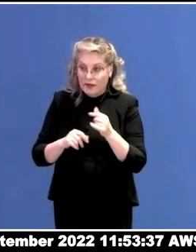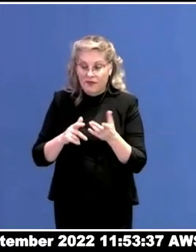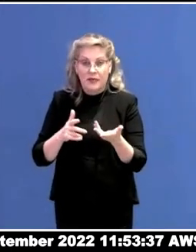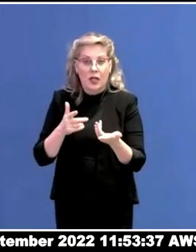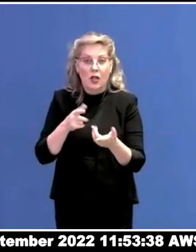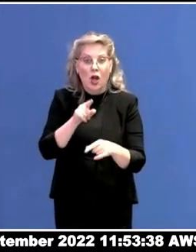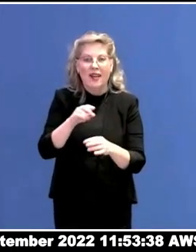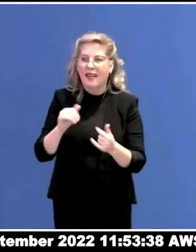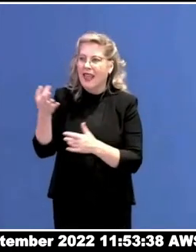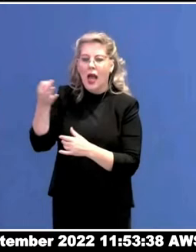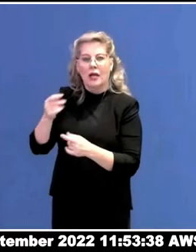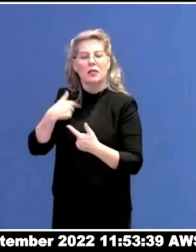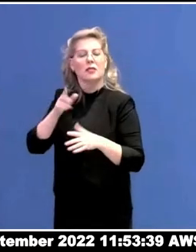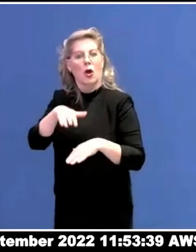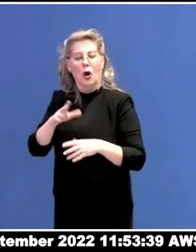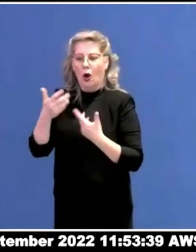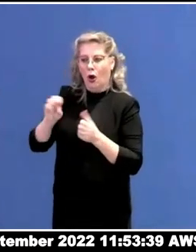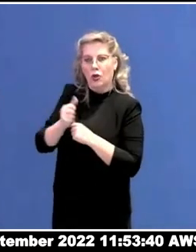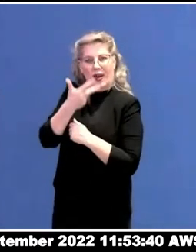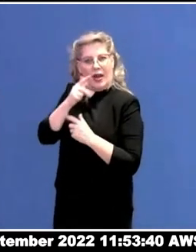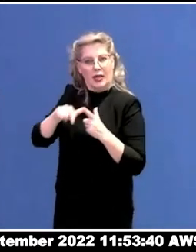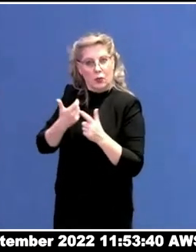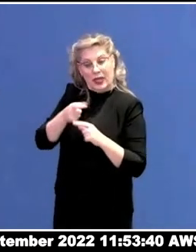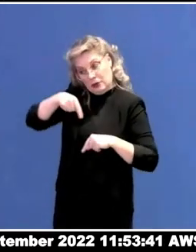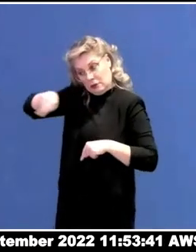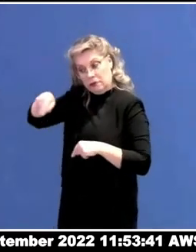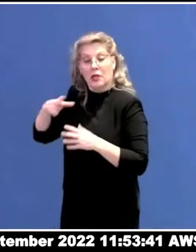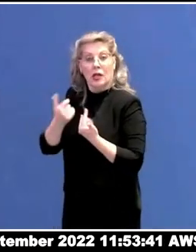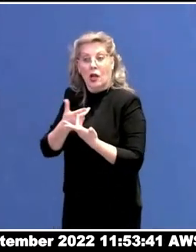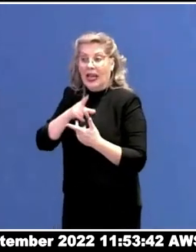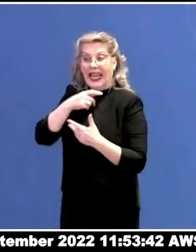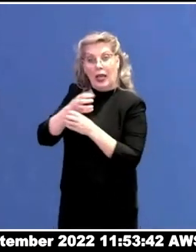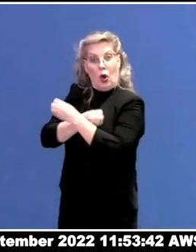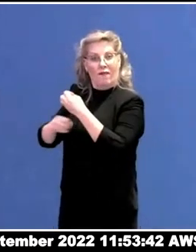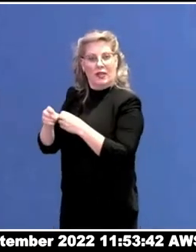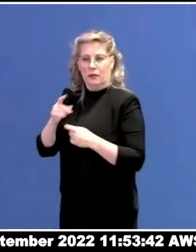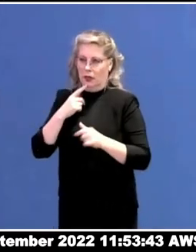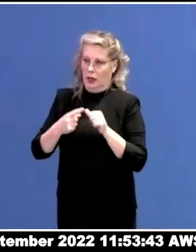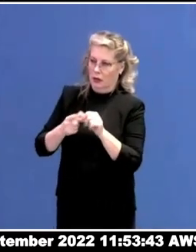We want to work amongst where the young girls are so we can help and support them and we have their presence.